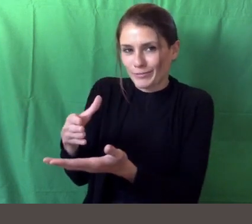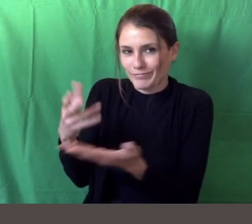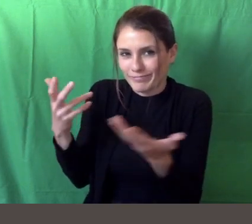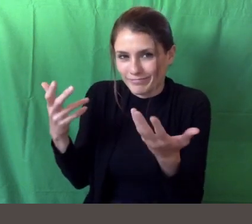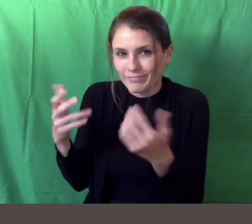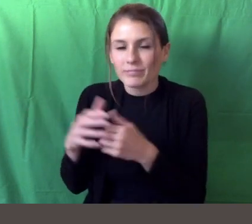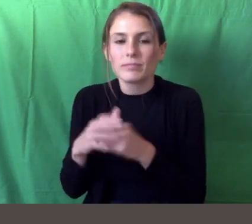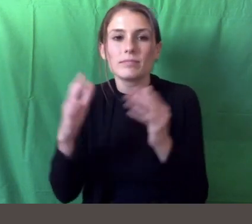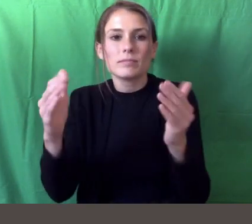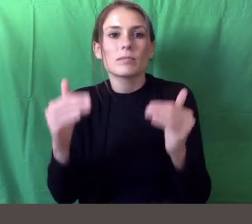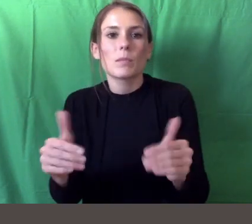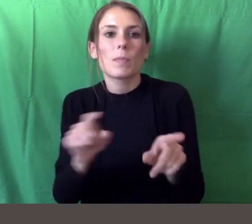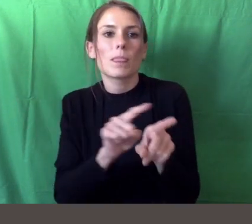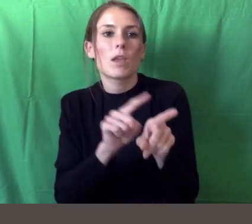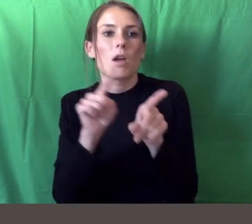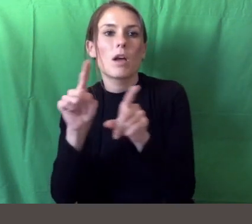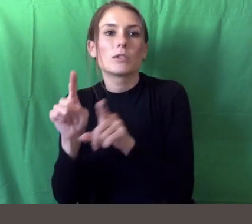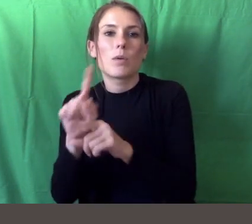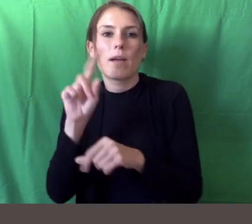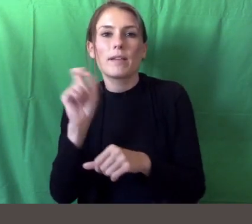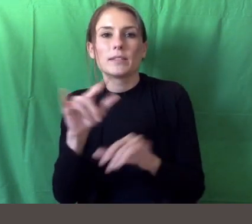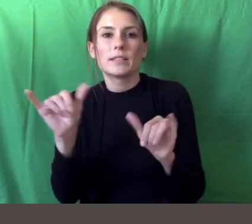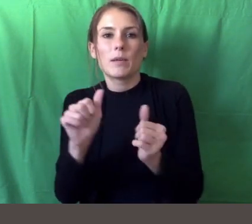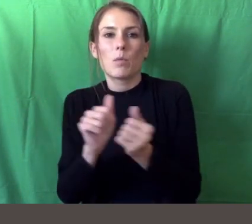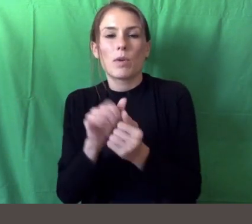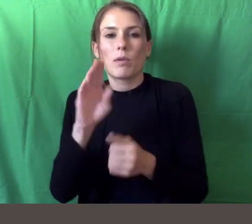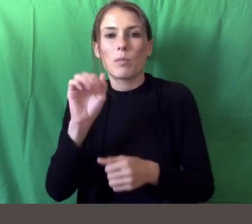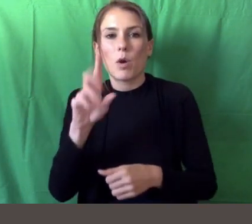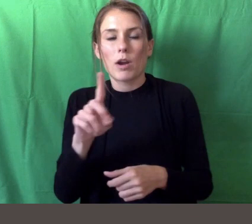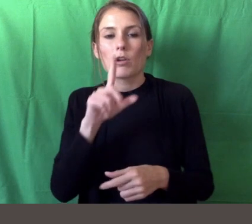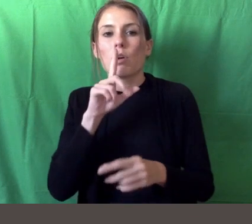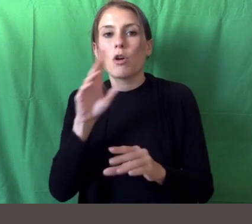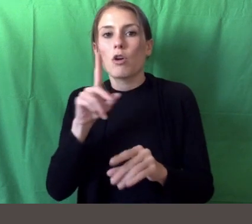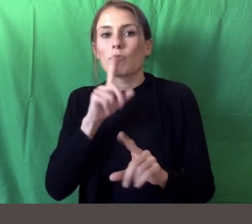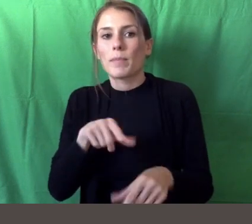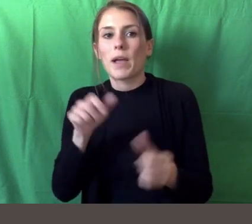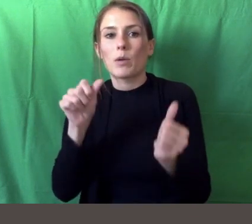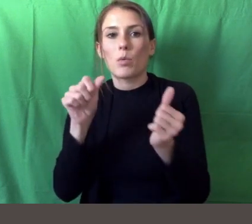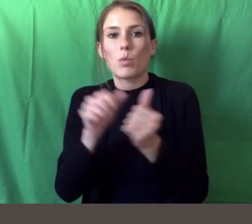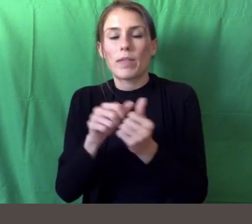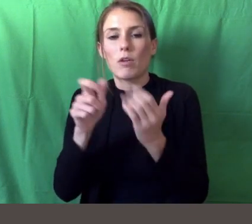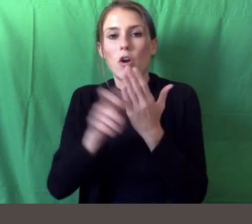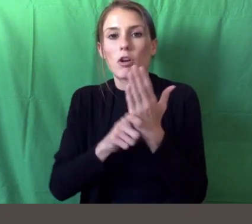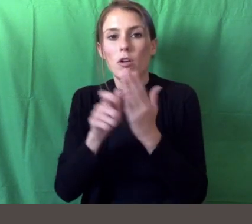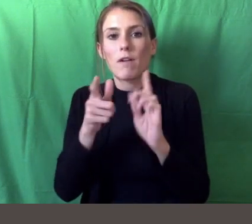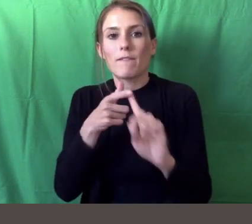They asked the same question of Bard, and it replied with an article from November 1955,